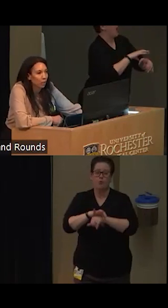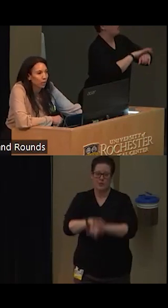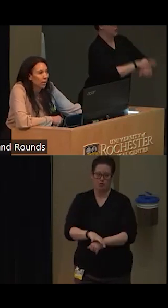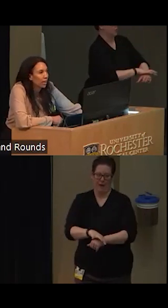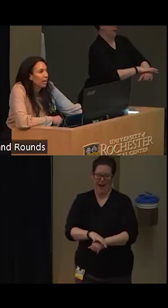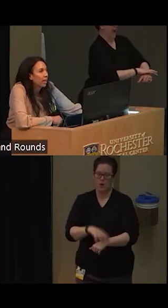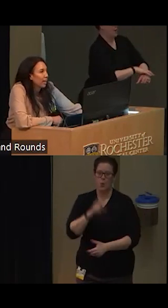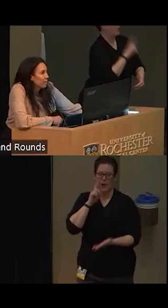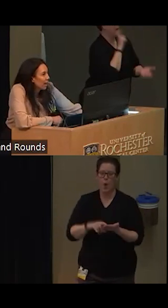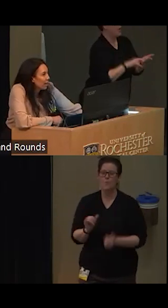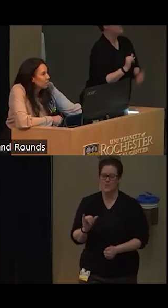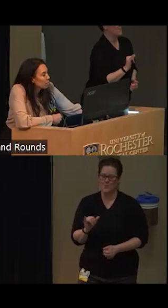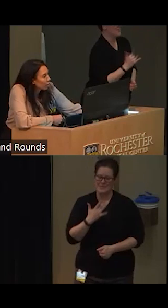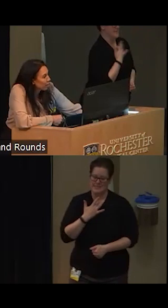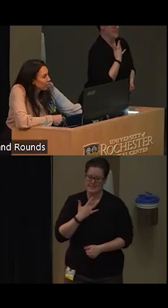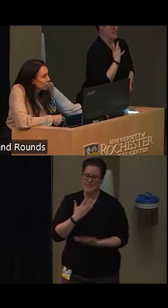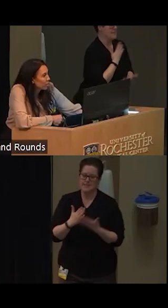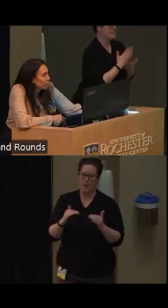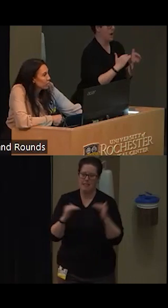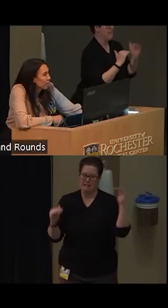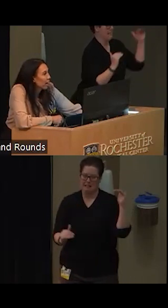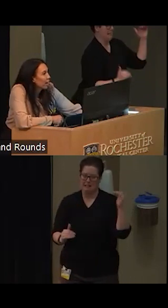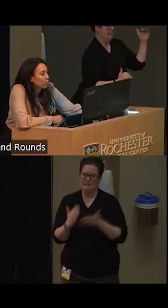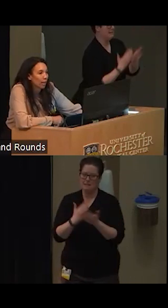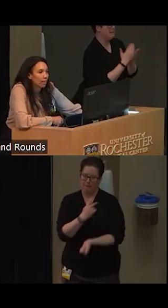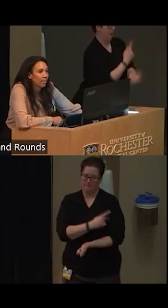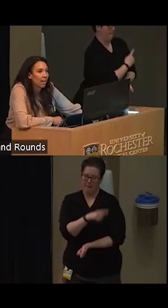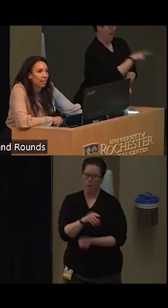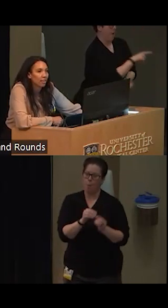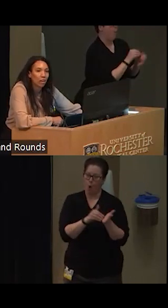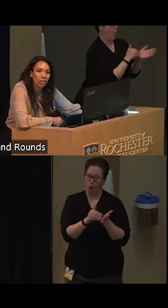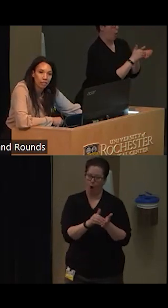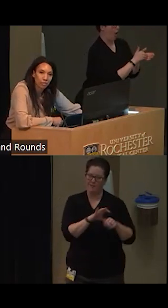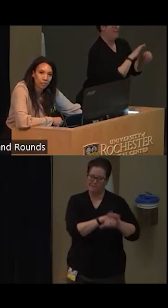inequity in that some of our patients are restrained at a higher rate than others